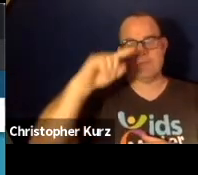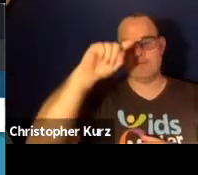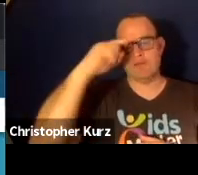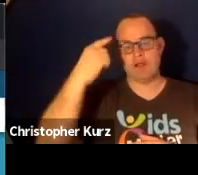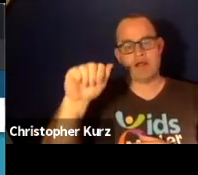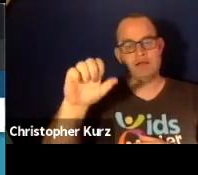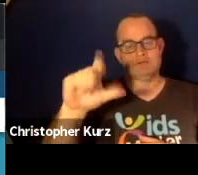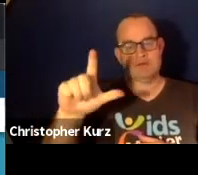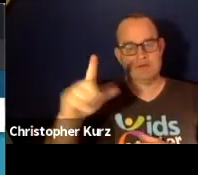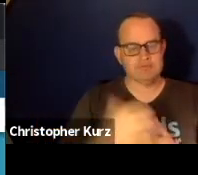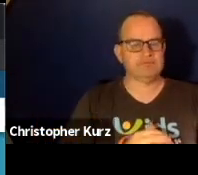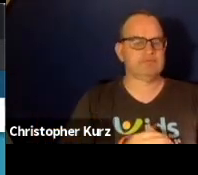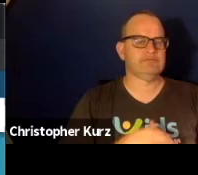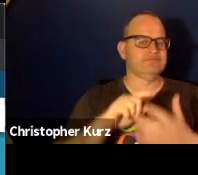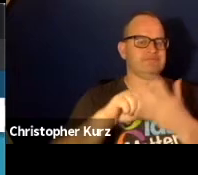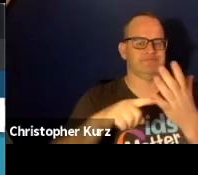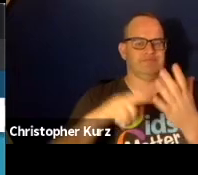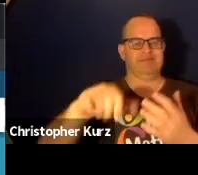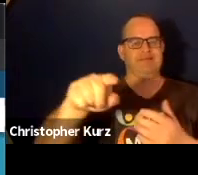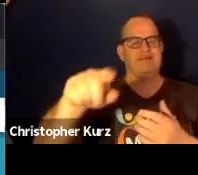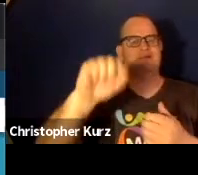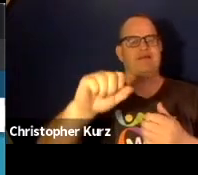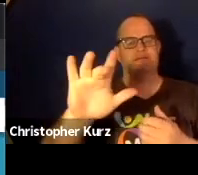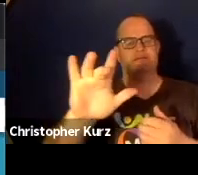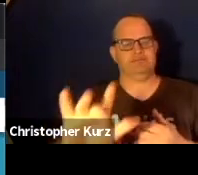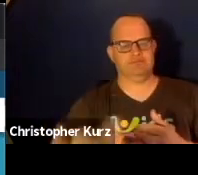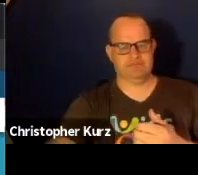Here you can see that we have a New York City